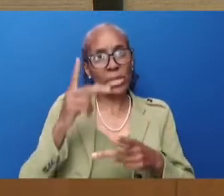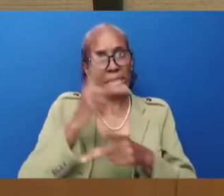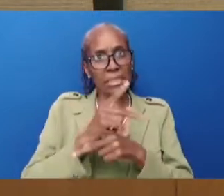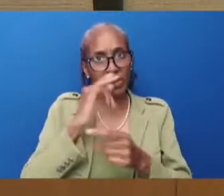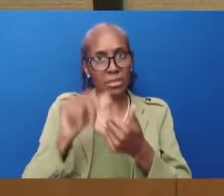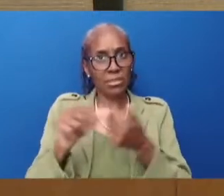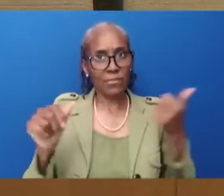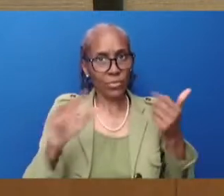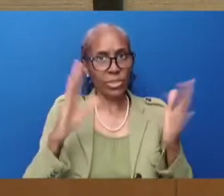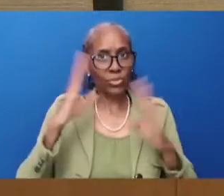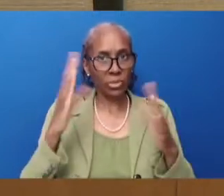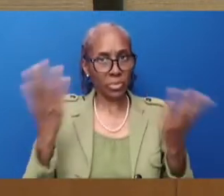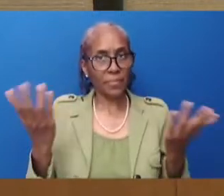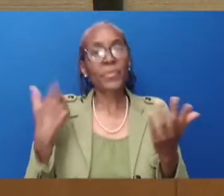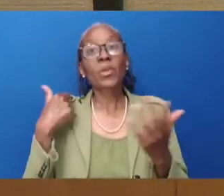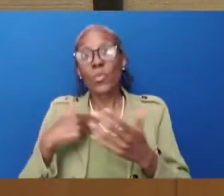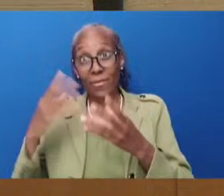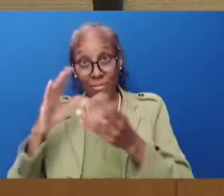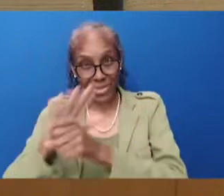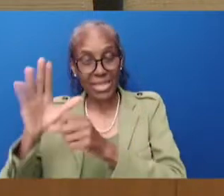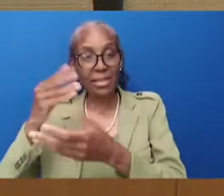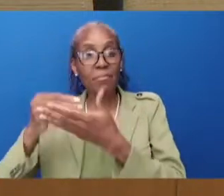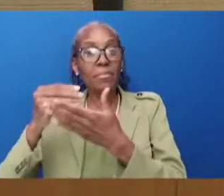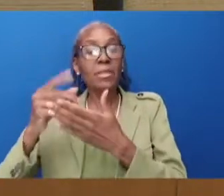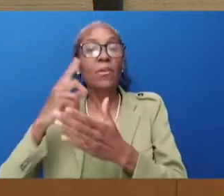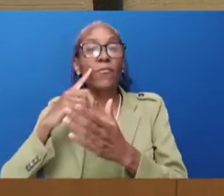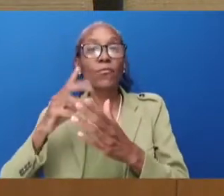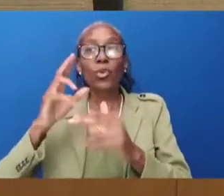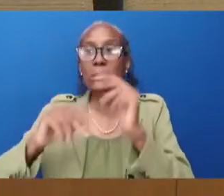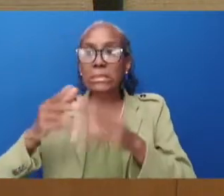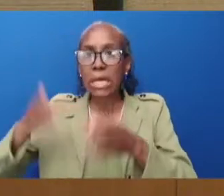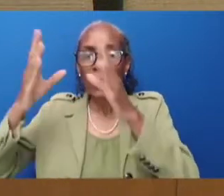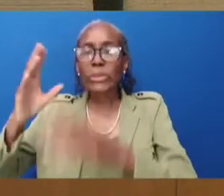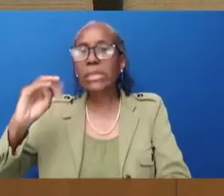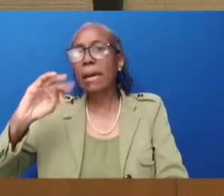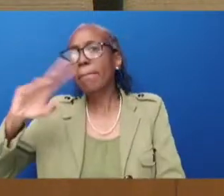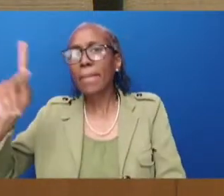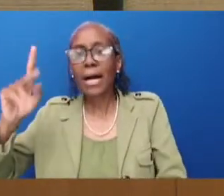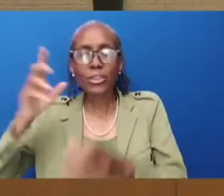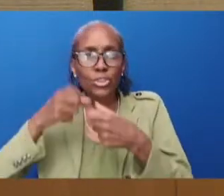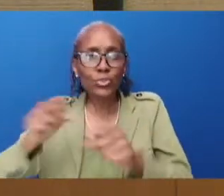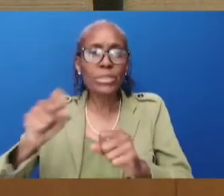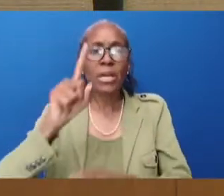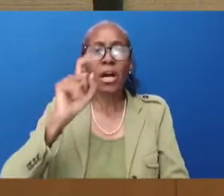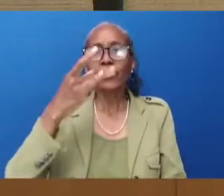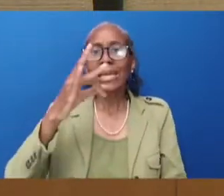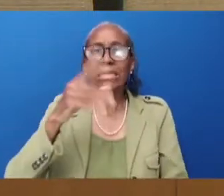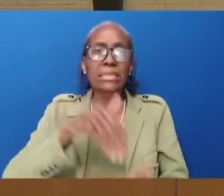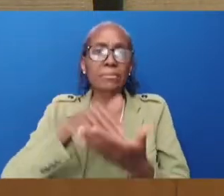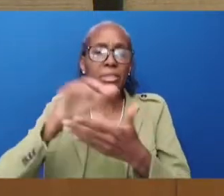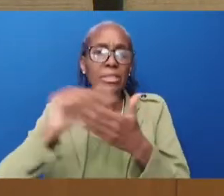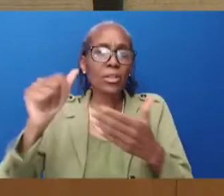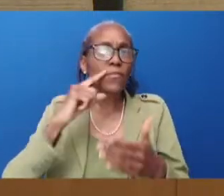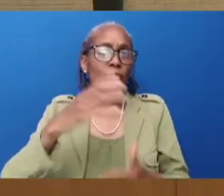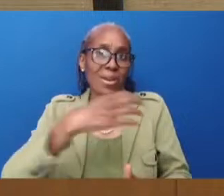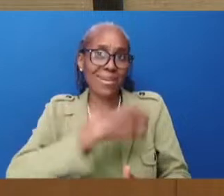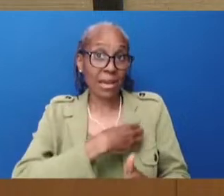CARE, BUT THERE'S NOT MONEY FOR